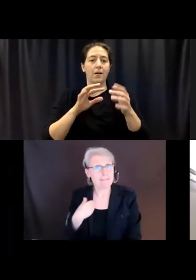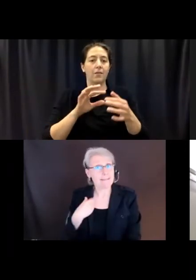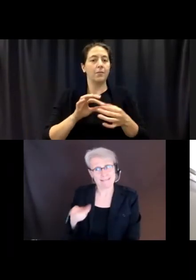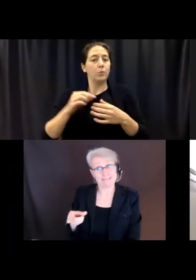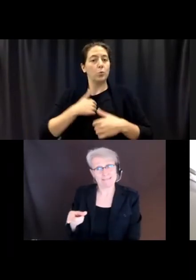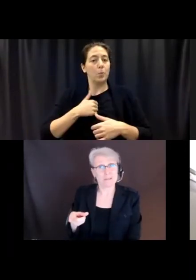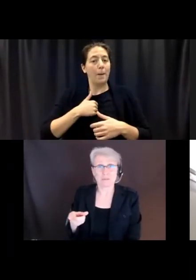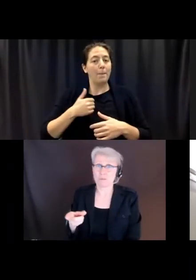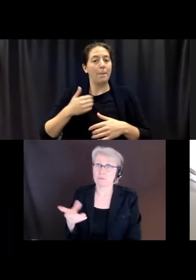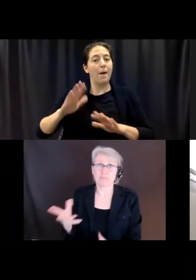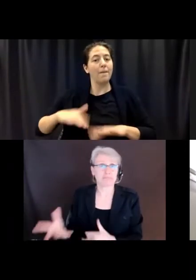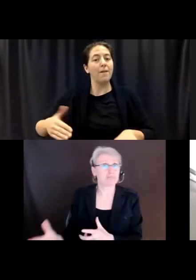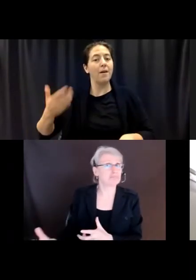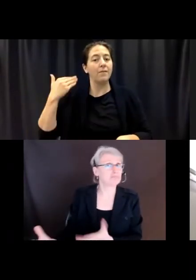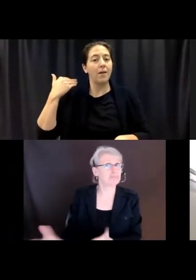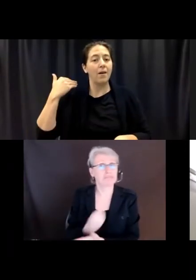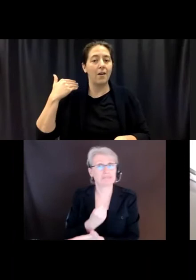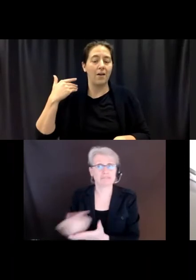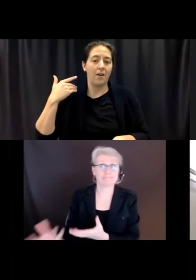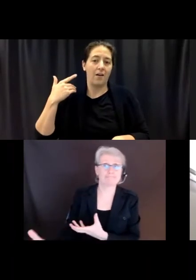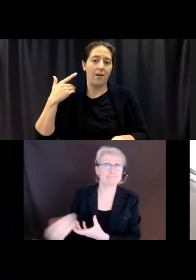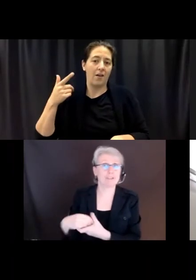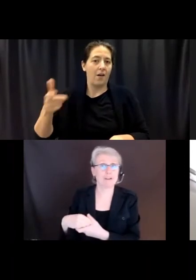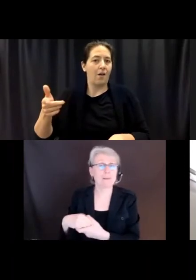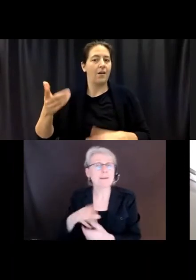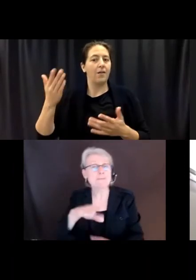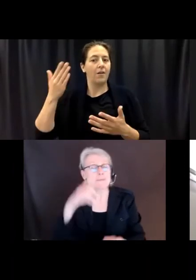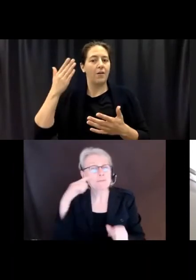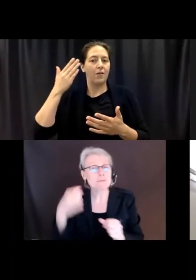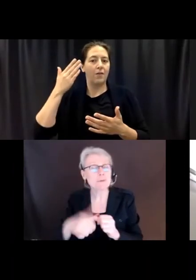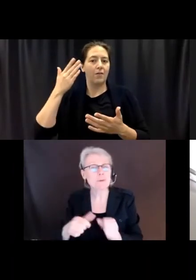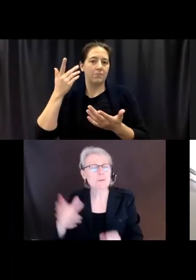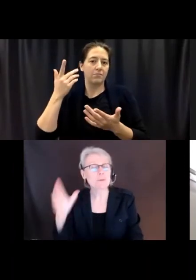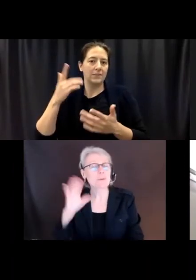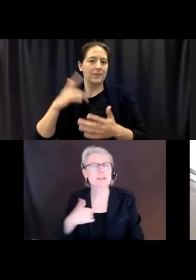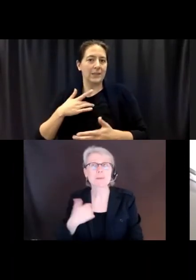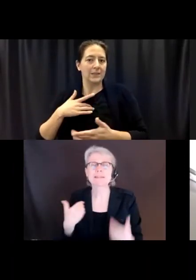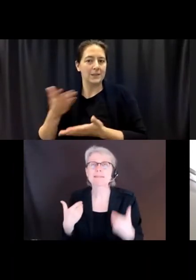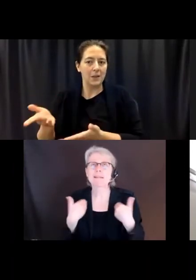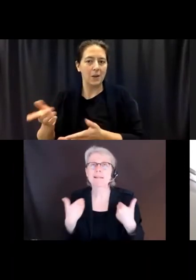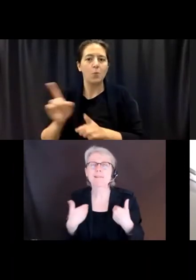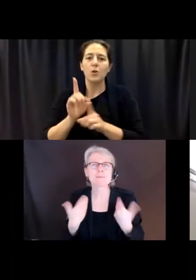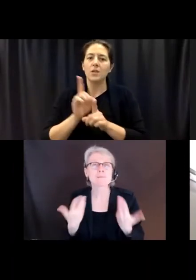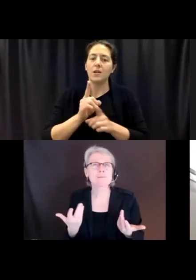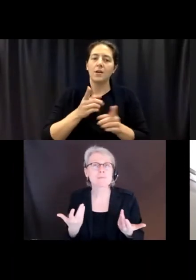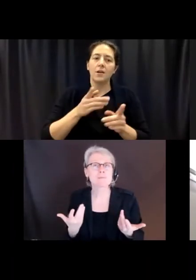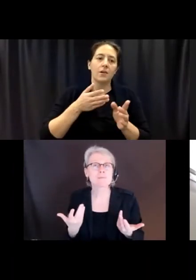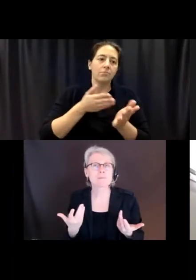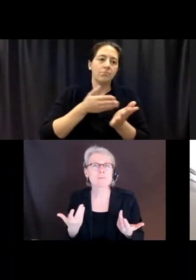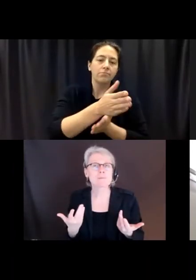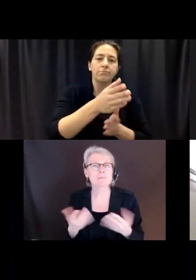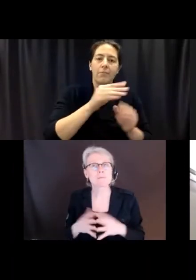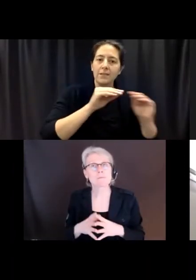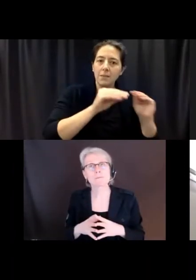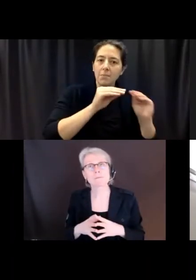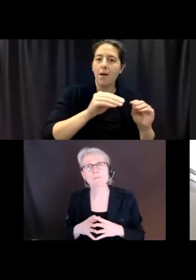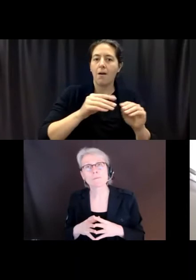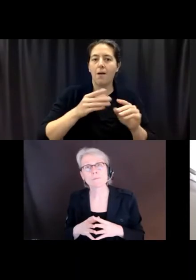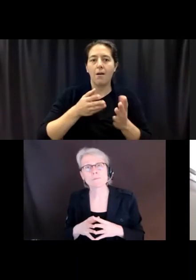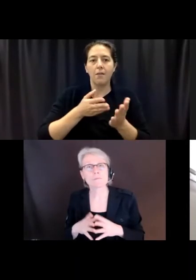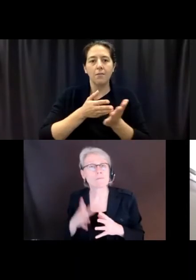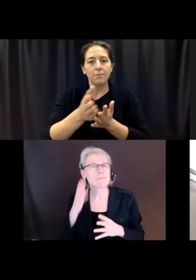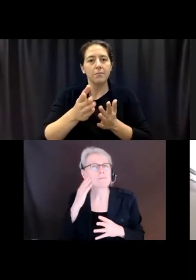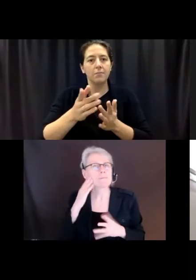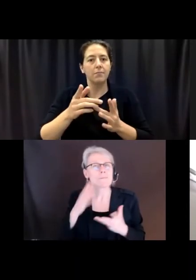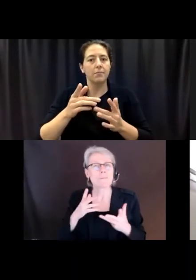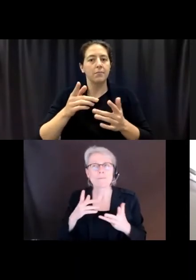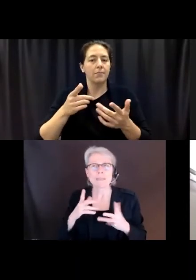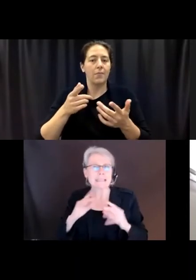EVEN WHEN WE WERE KIDS, I REMEMBER AND ALSO IN TERMS OF MEDIATION AND TEACHING AND PERFORMANCE,